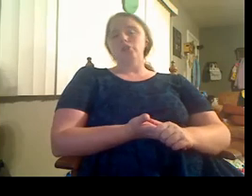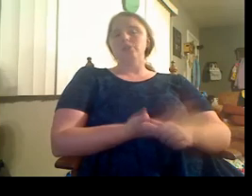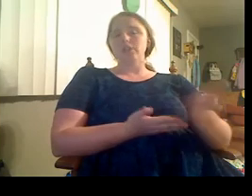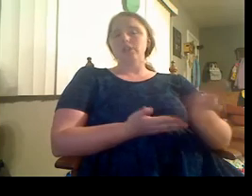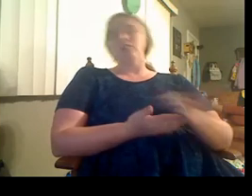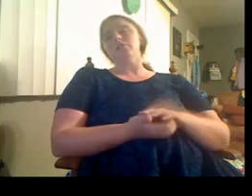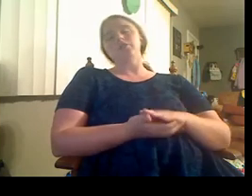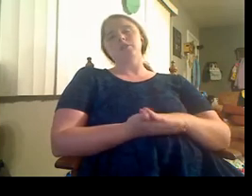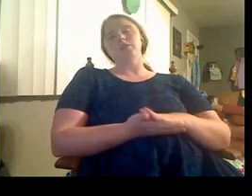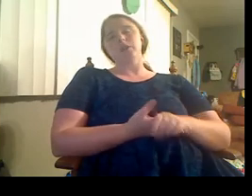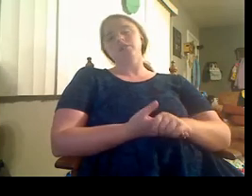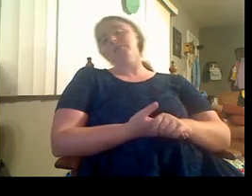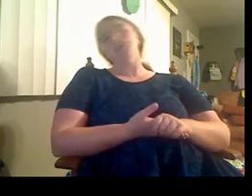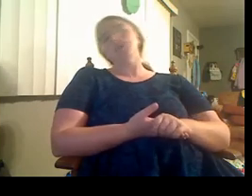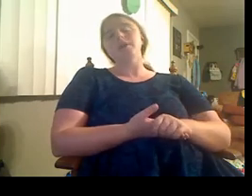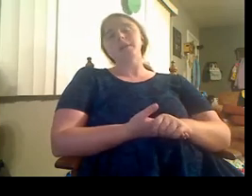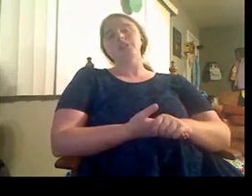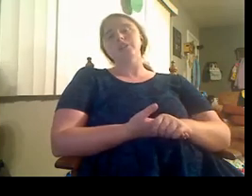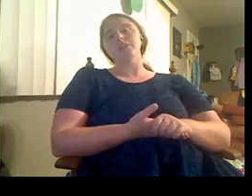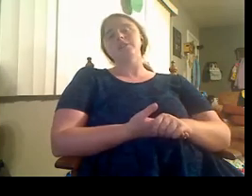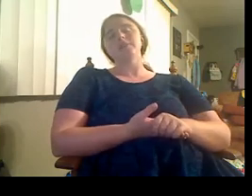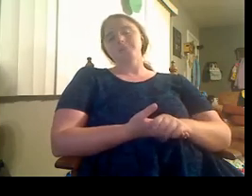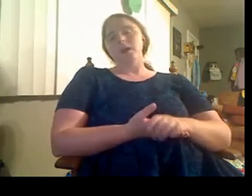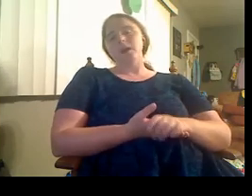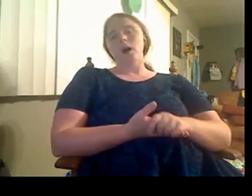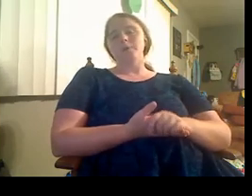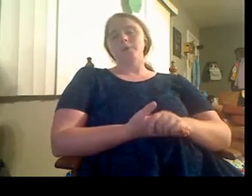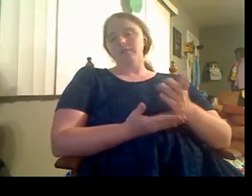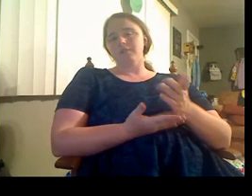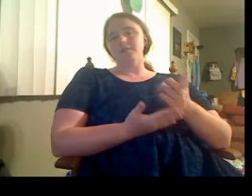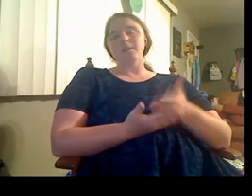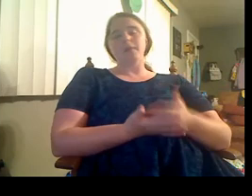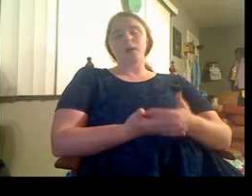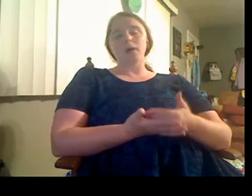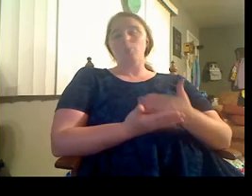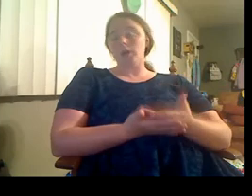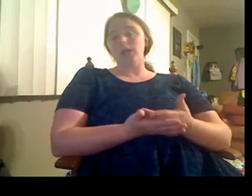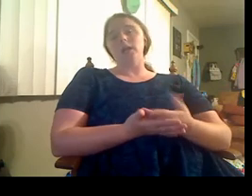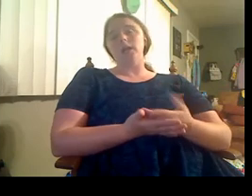to state your concerns, and also state your expectations. And this gives them a warning.